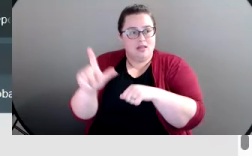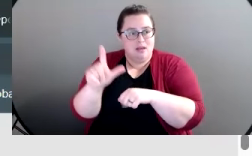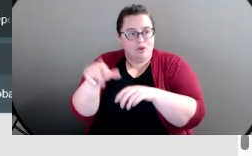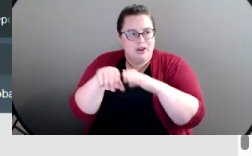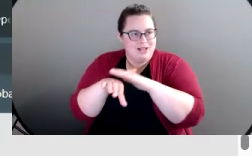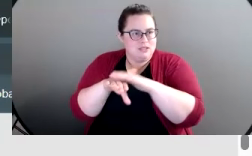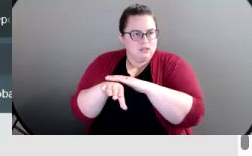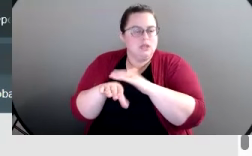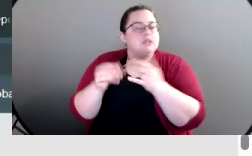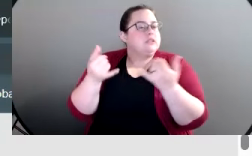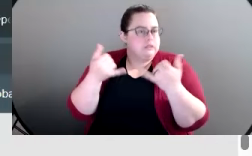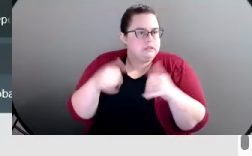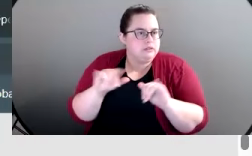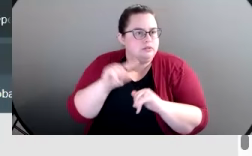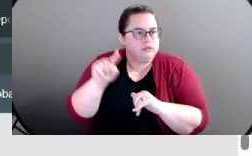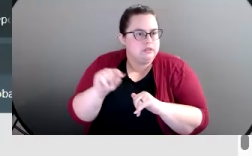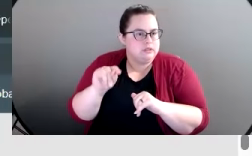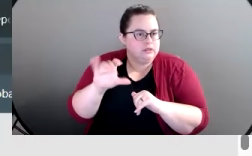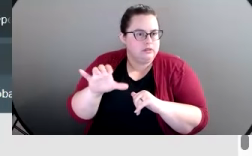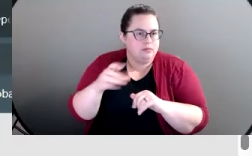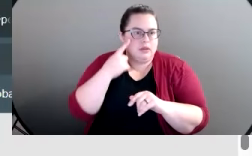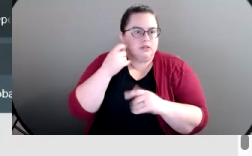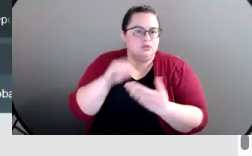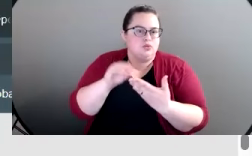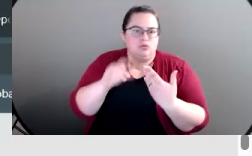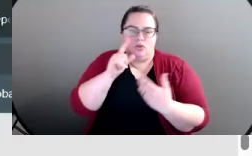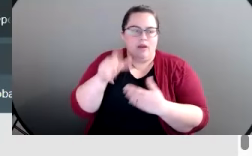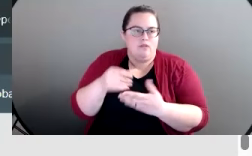still counts as ZTC because the students don't have to purchase it, but it's housed in the library.